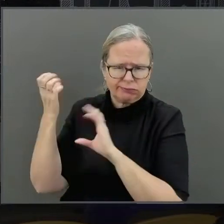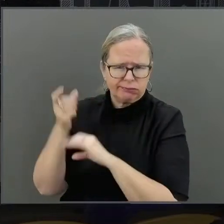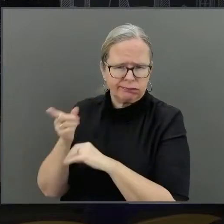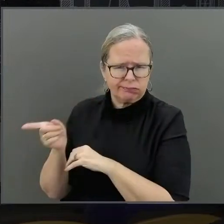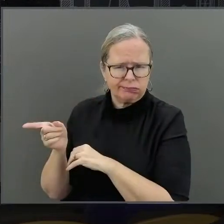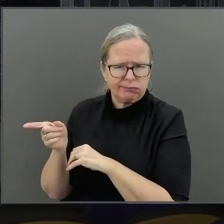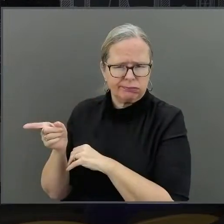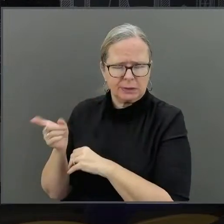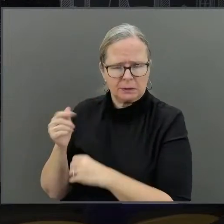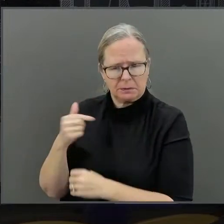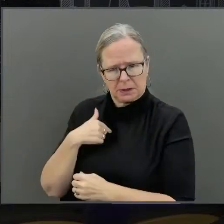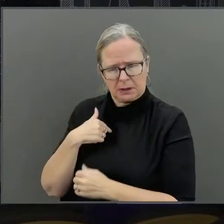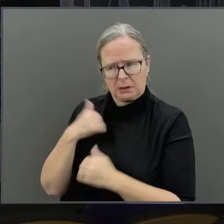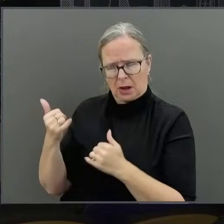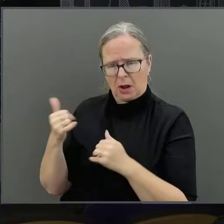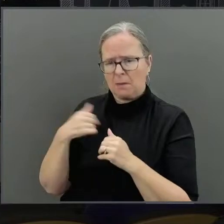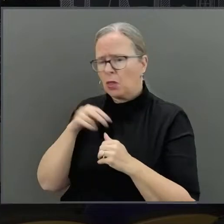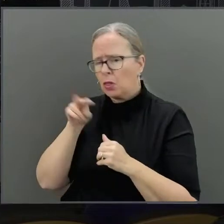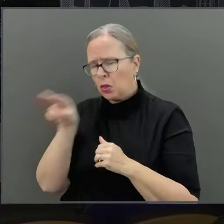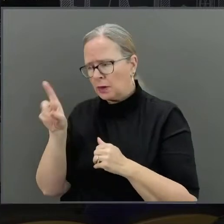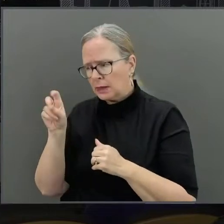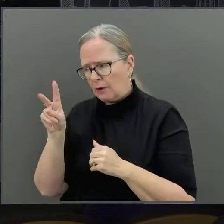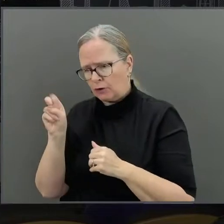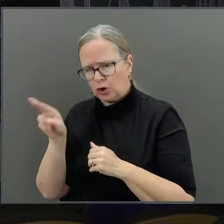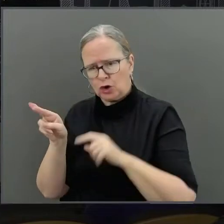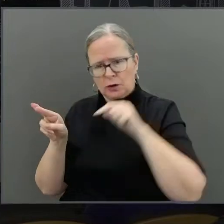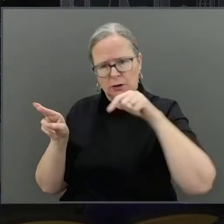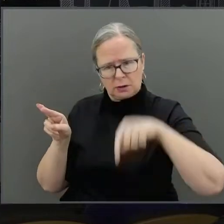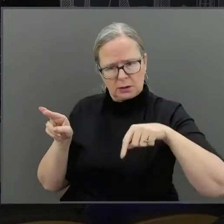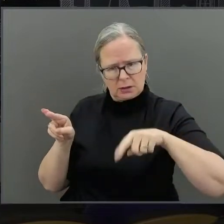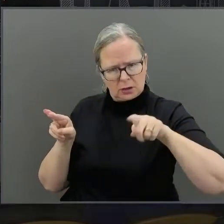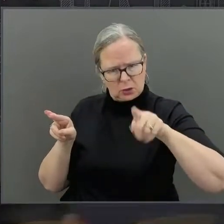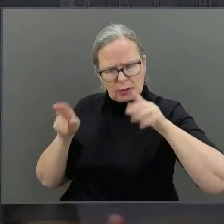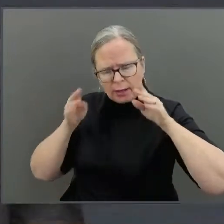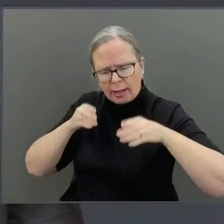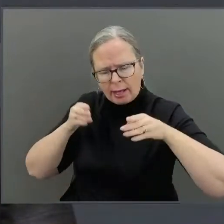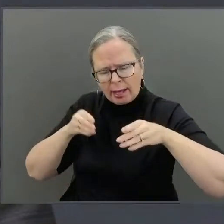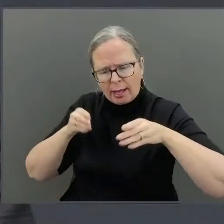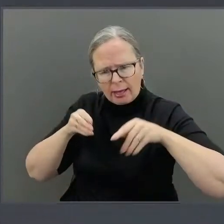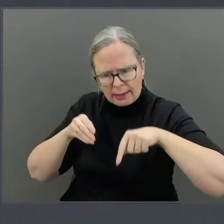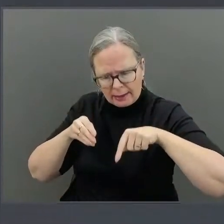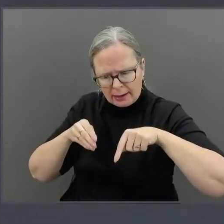pipes similar to what carry was asking yeah thanks for the question so the monitoring